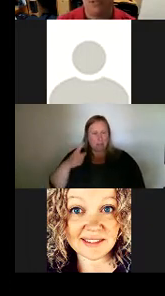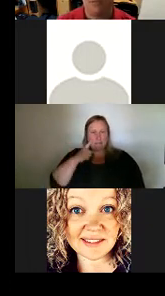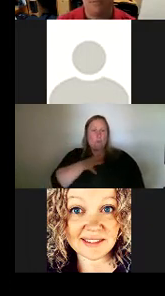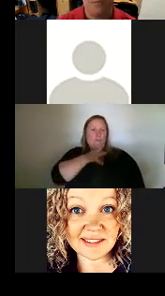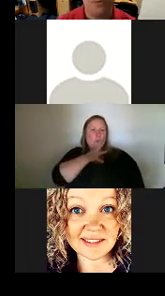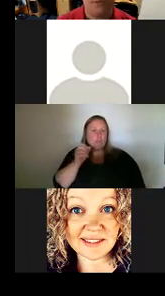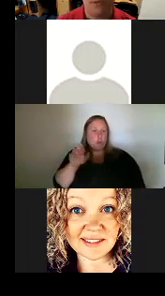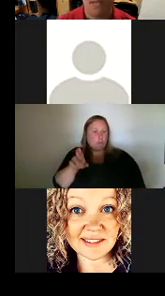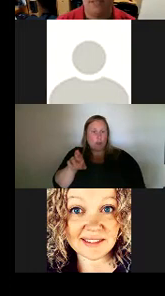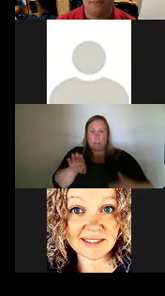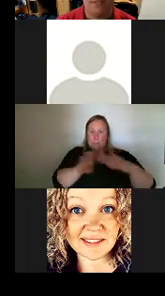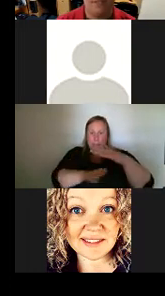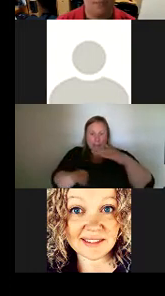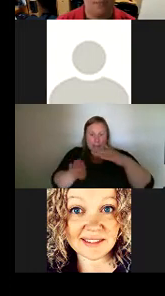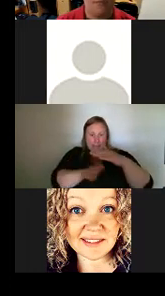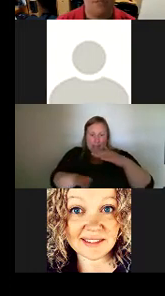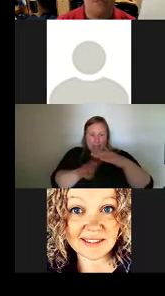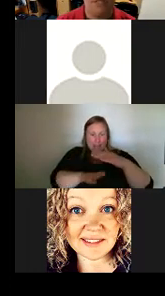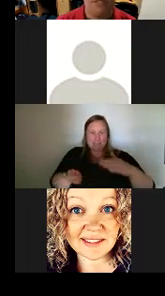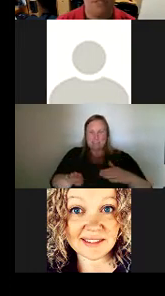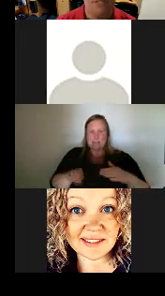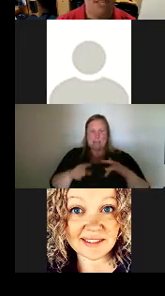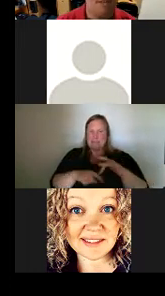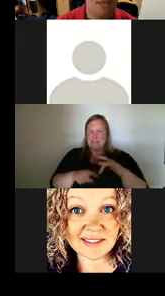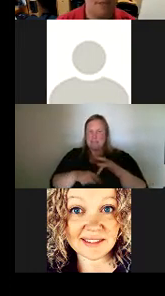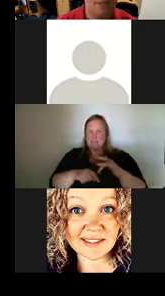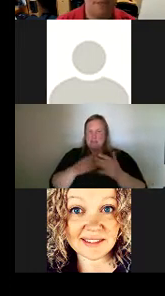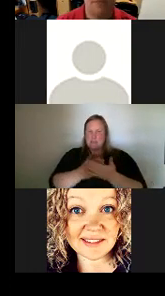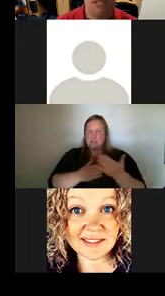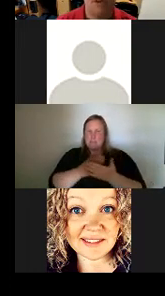VOICEOVER COMMANDS. I WILL SKIP OVER SOME OF THE COMMANDS, BUT THEY ARE THERE